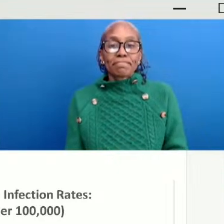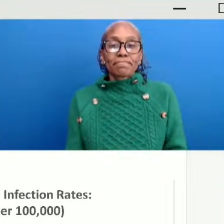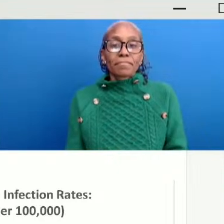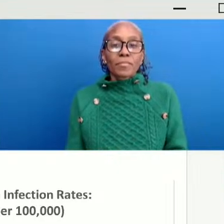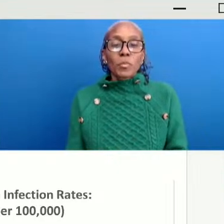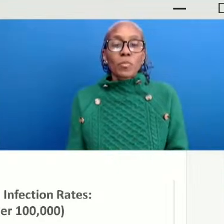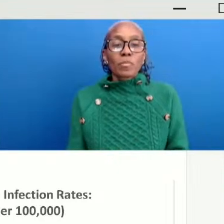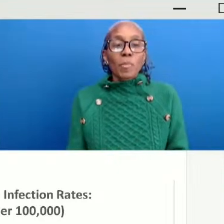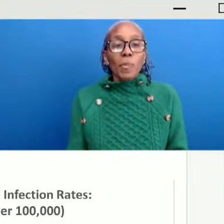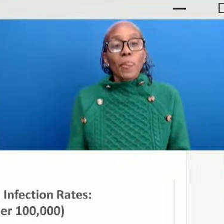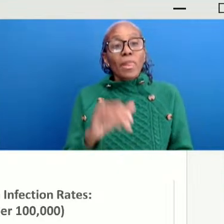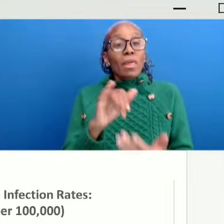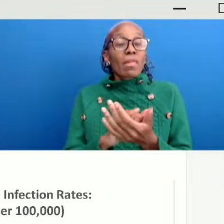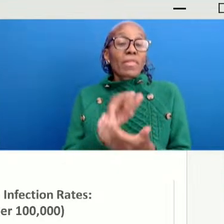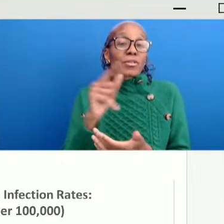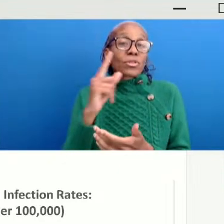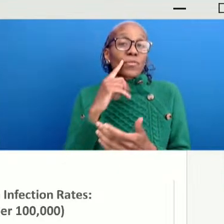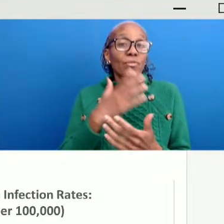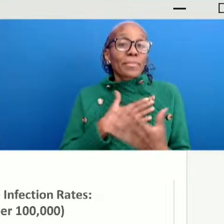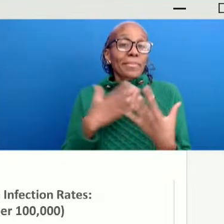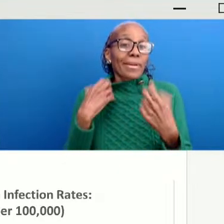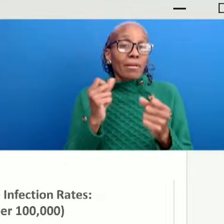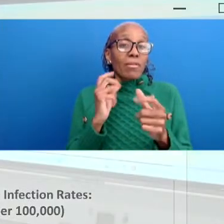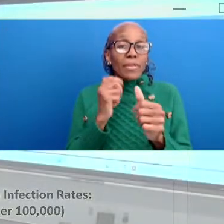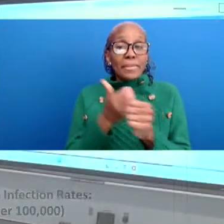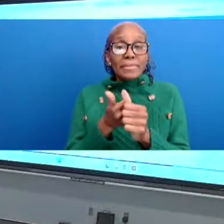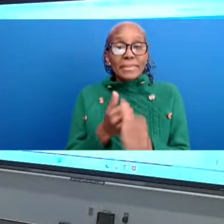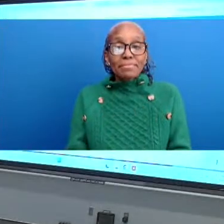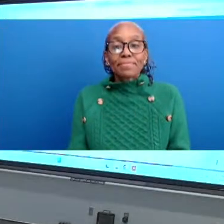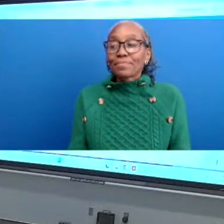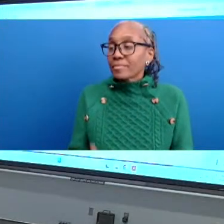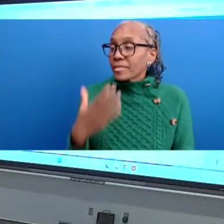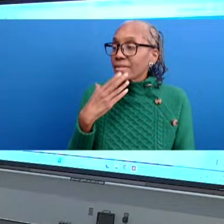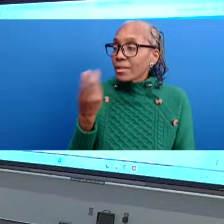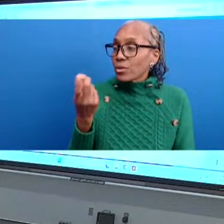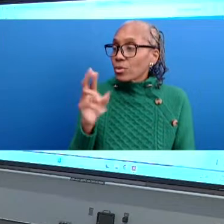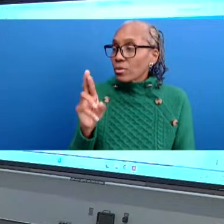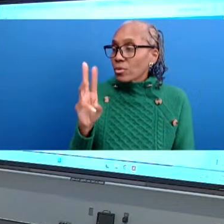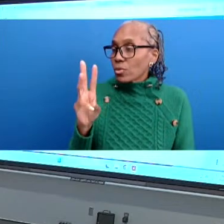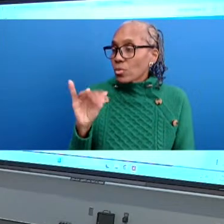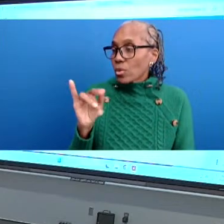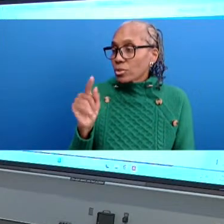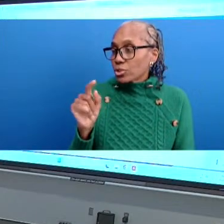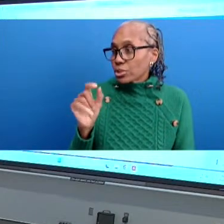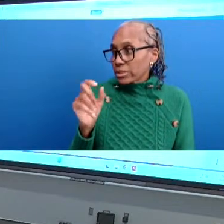NEWS FOR US AS A COMMUNITY AND